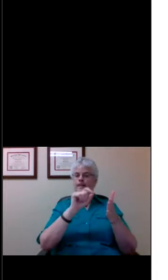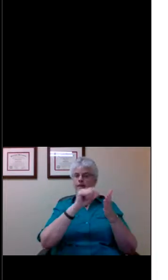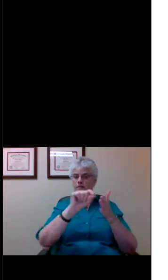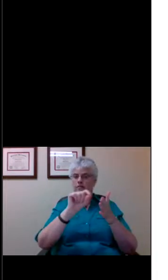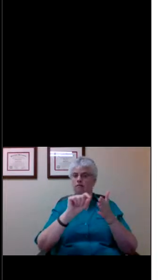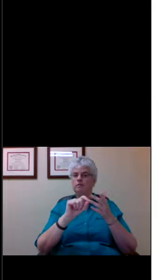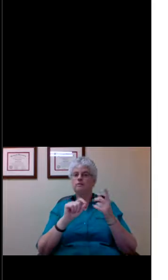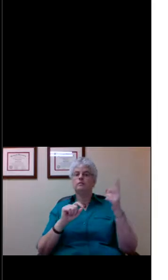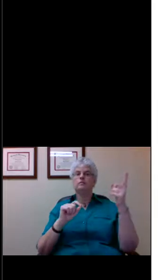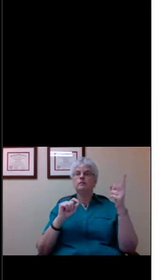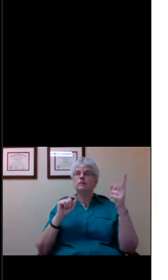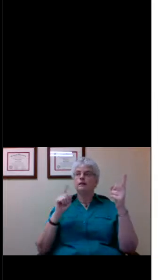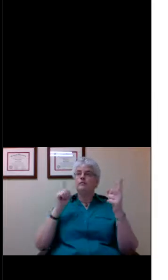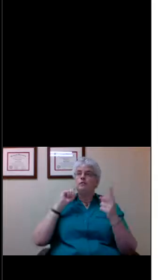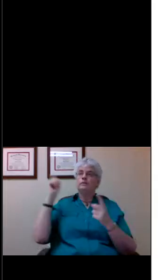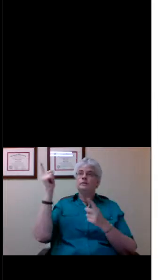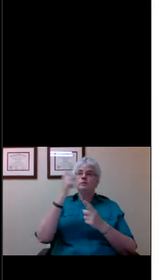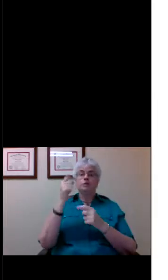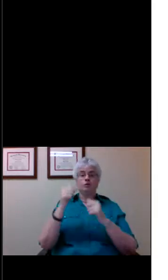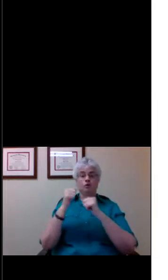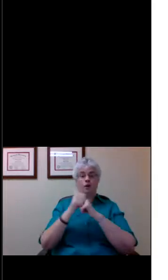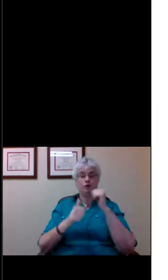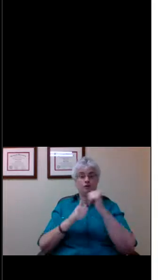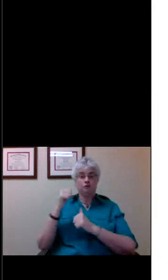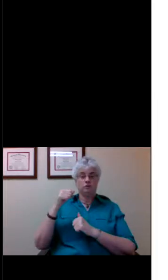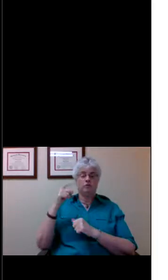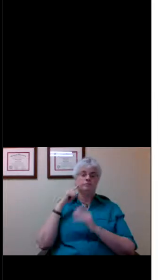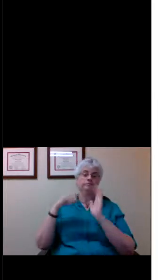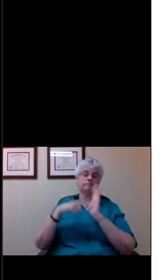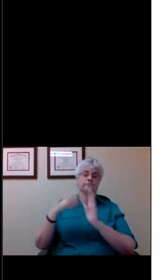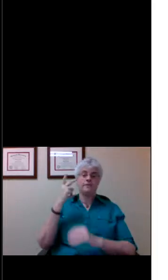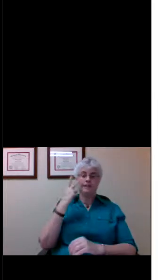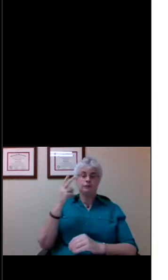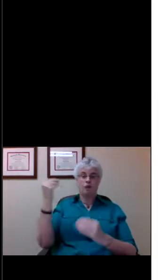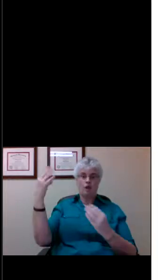here as kind of a self-survey where the programs would look at their own